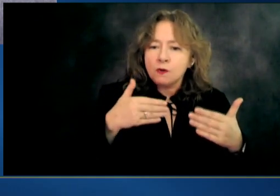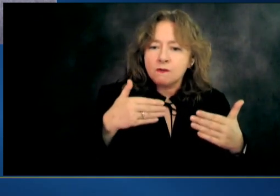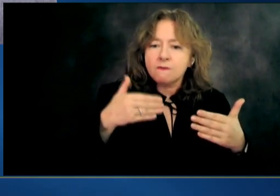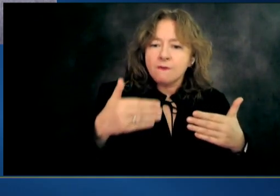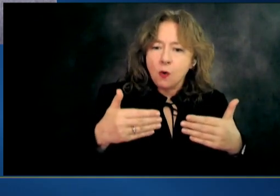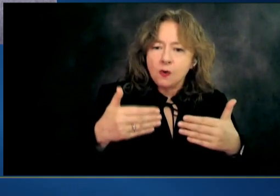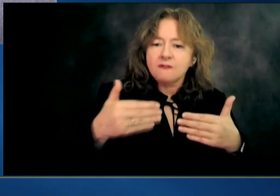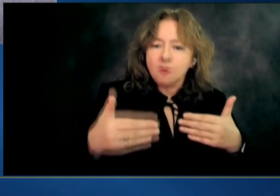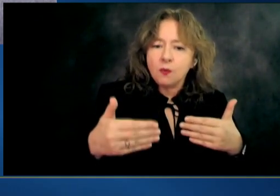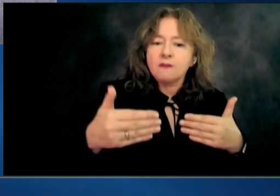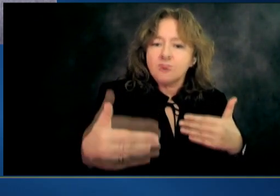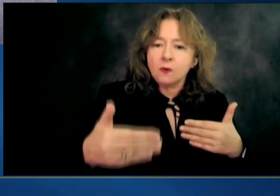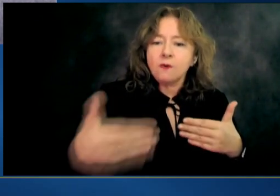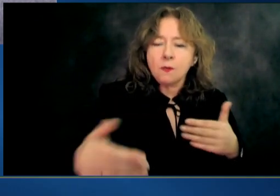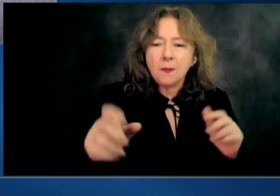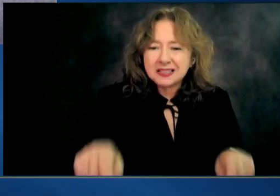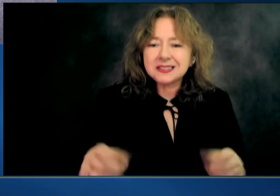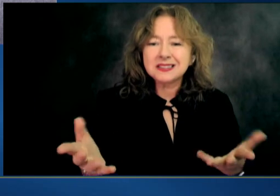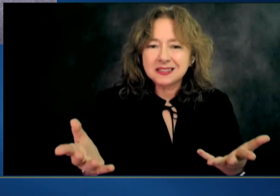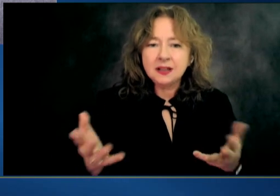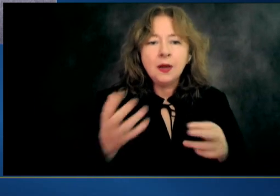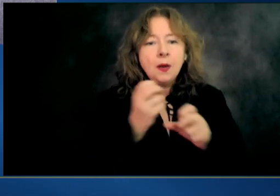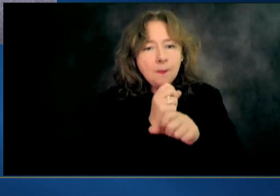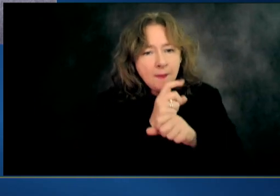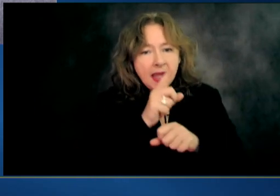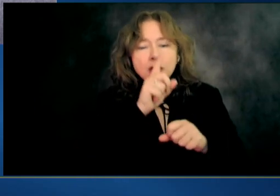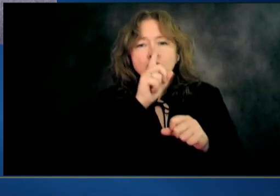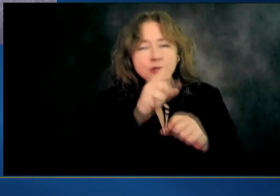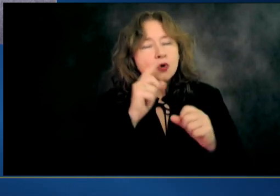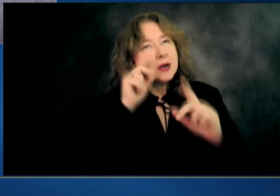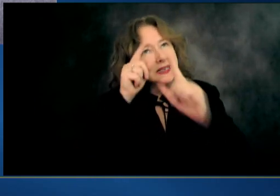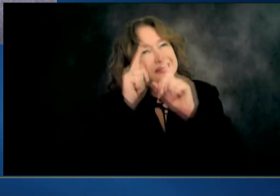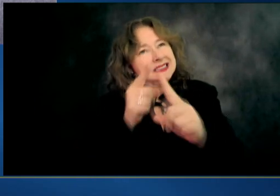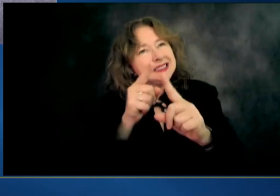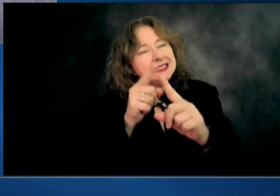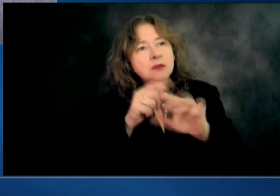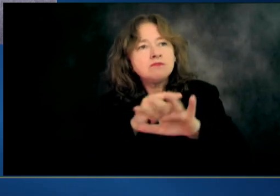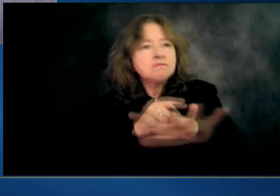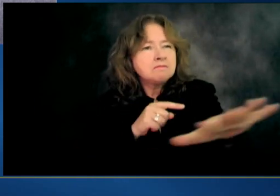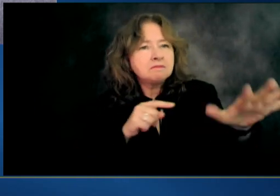making sure that we're getting to where all sickle cell patients can have access to the